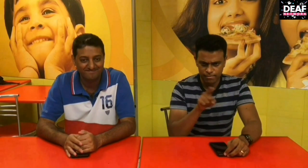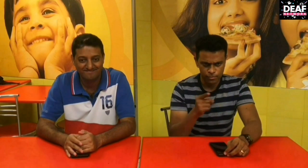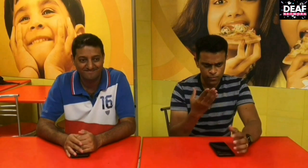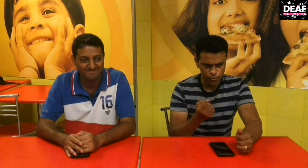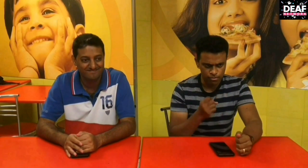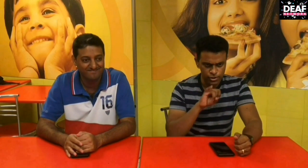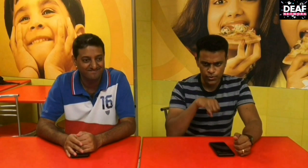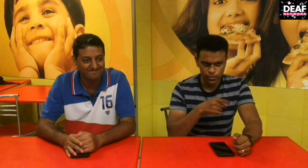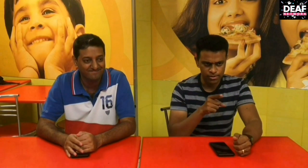You want to have juices?